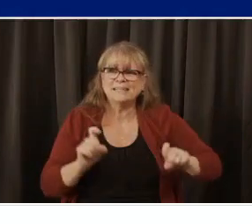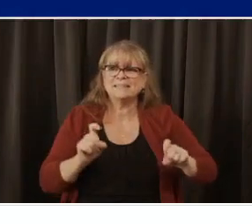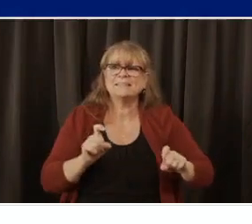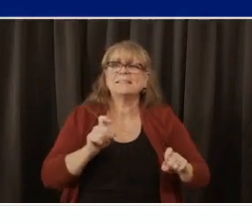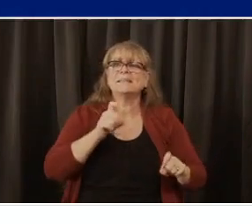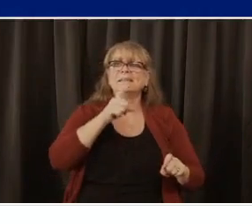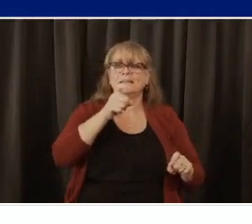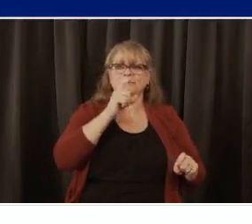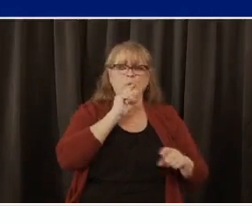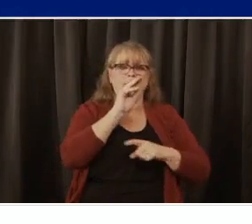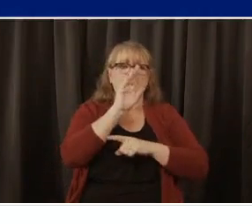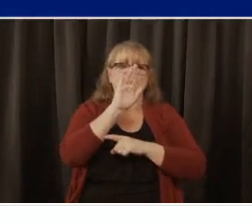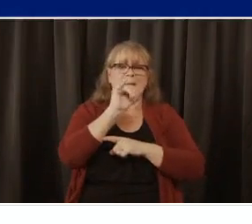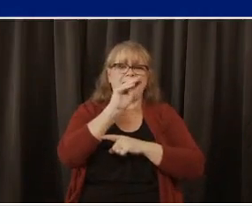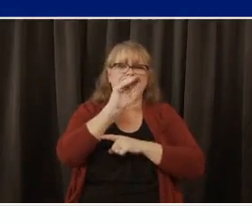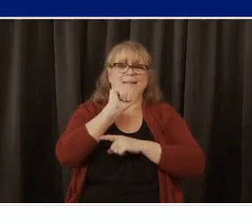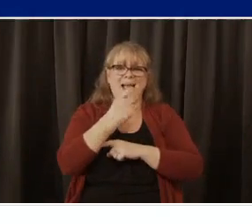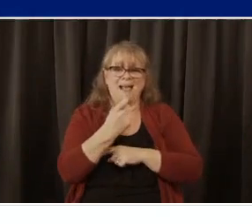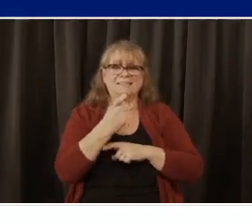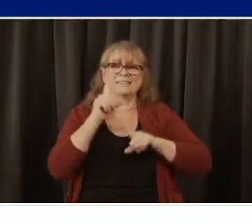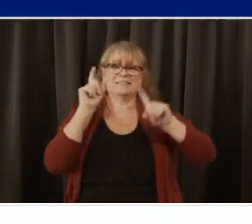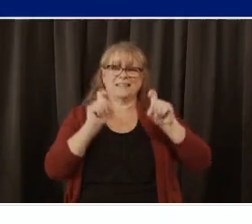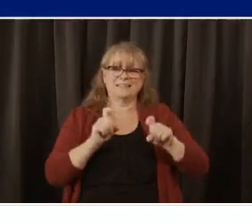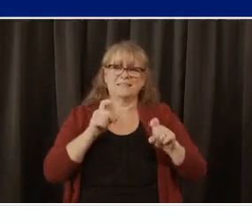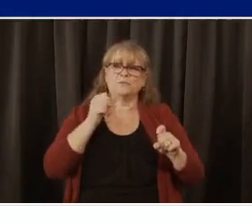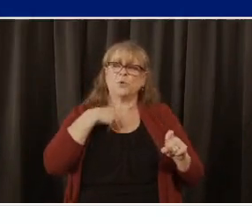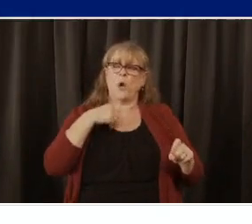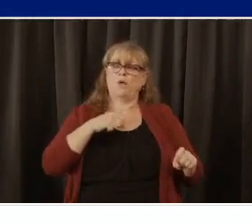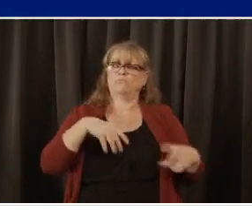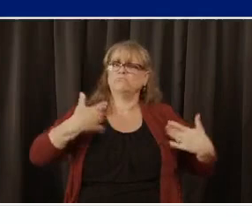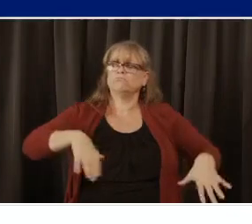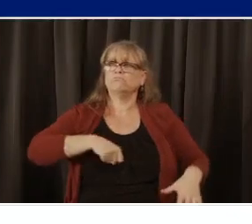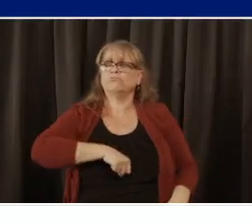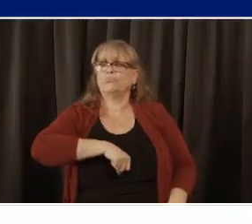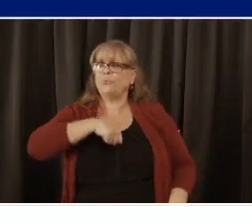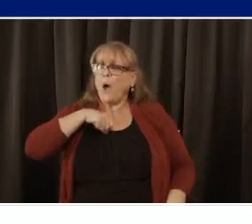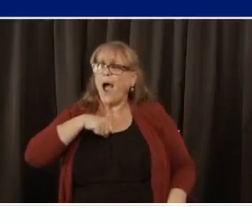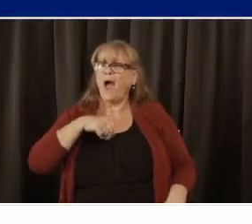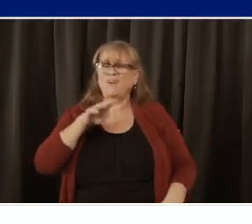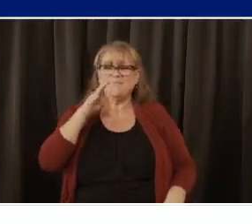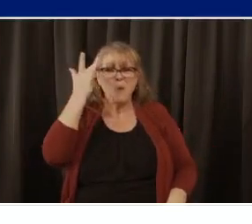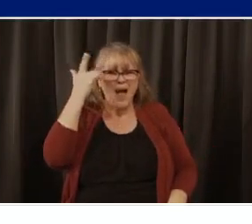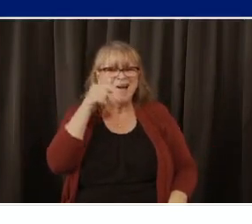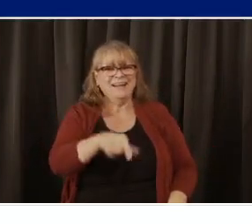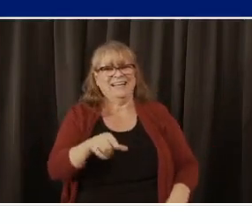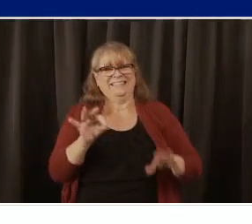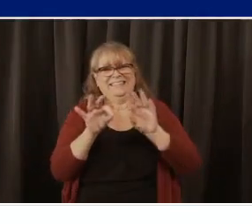there's a, you should have a, a logo, you can scan on your screen. That'll take you right